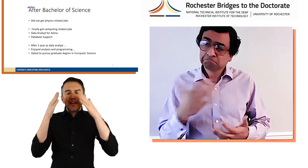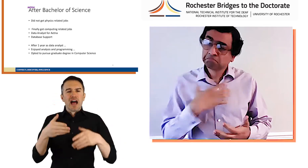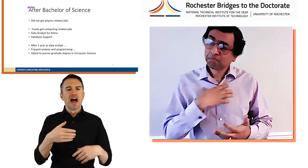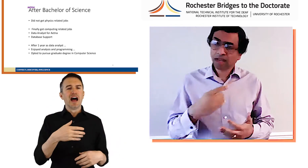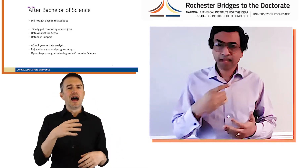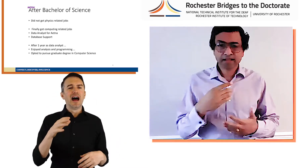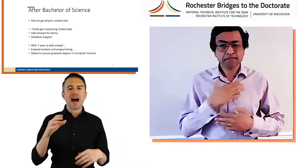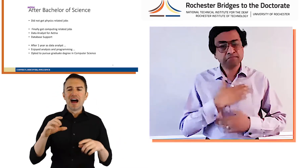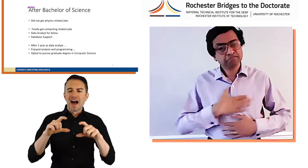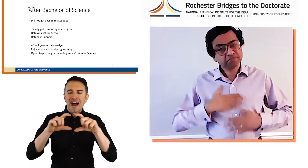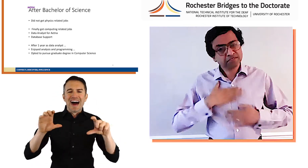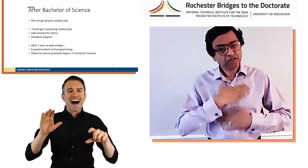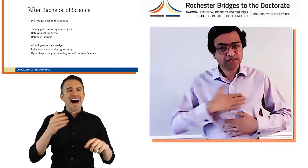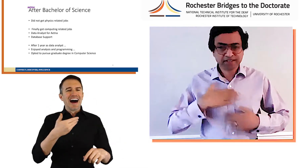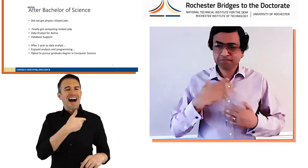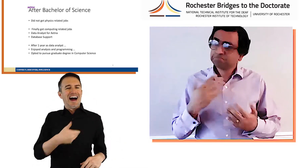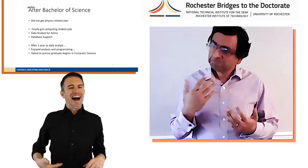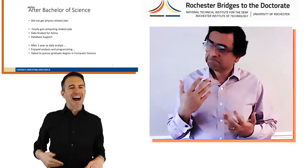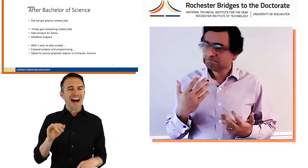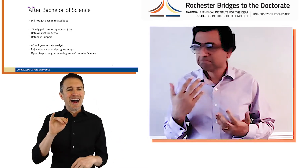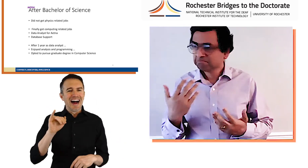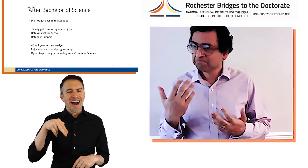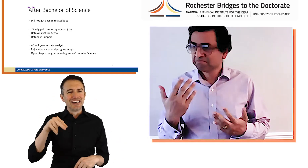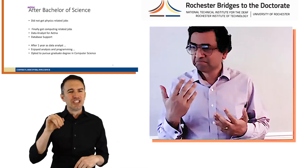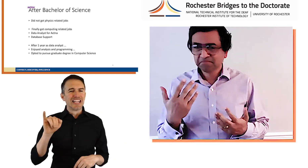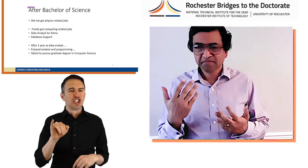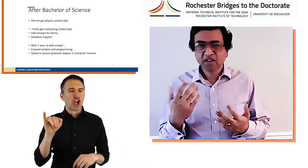working in an insurance company, and I enjoyed it.